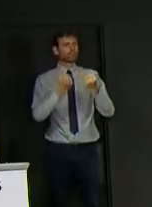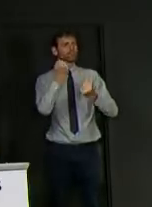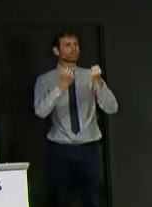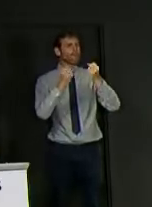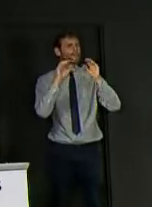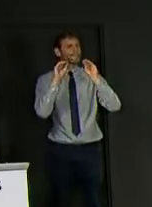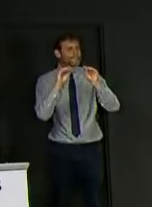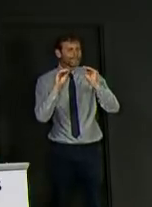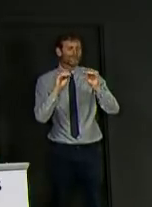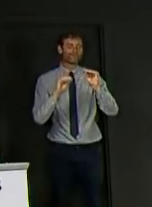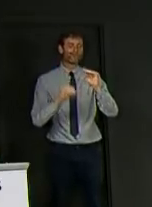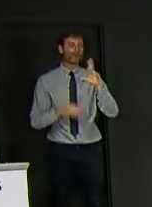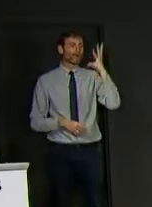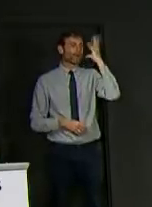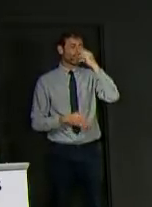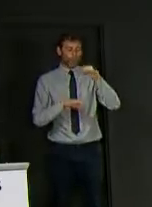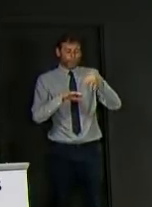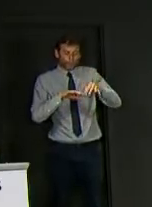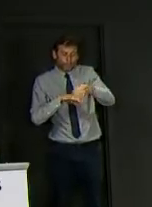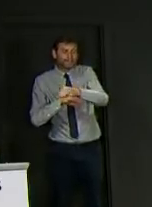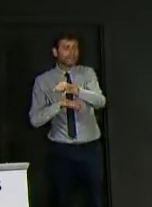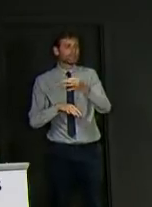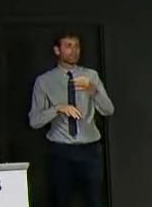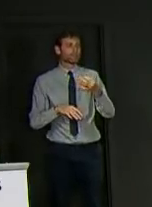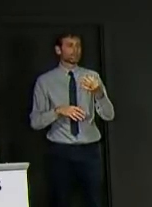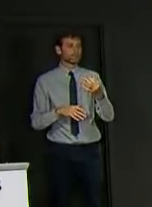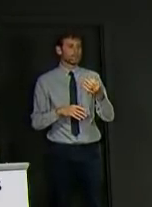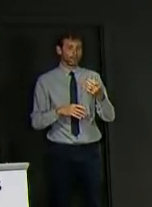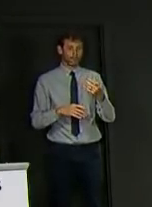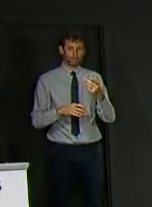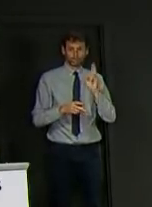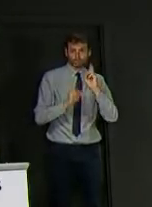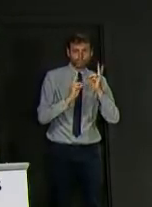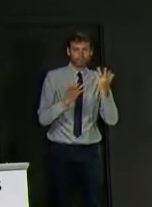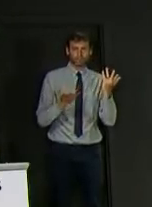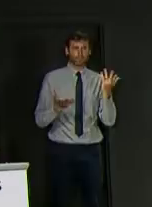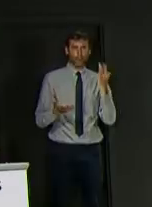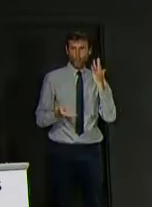who are still not being given a date, and some of them say that they feel forgotten